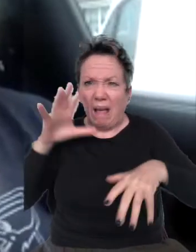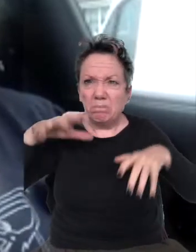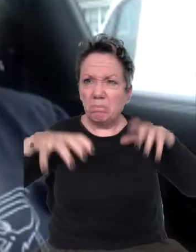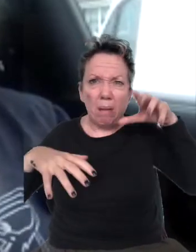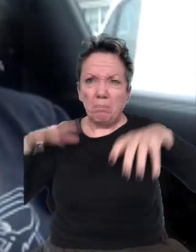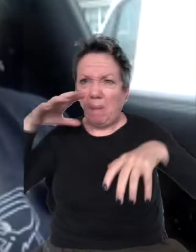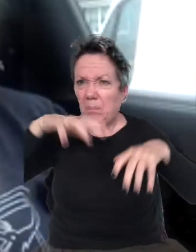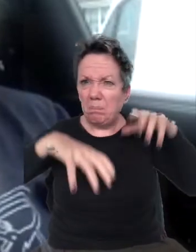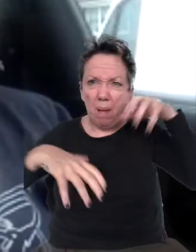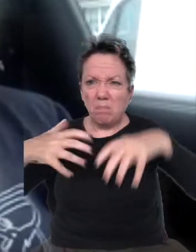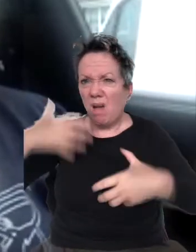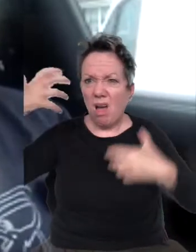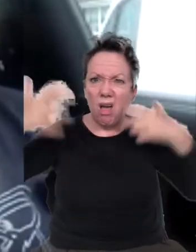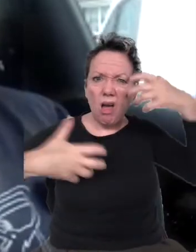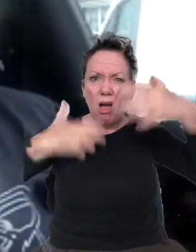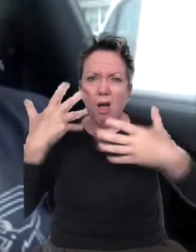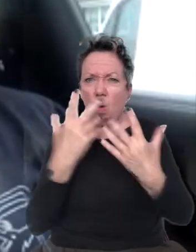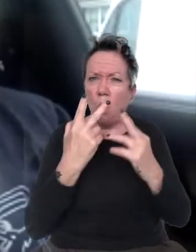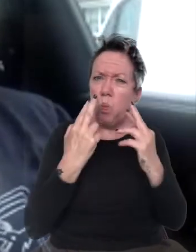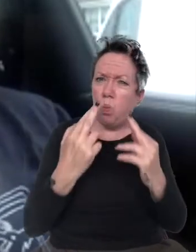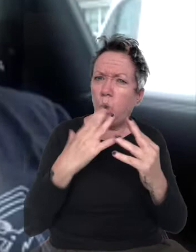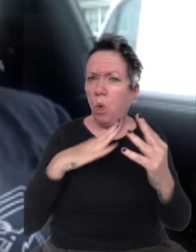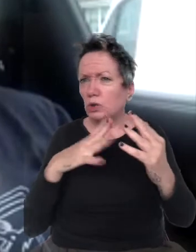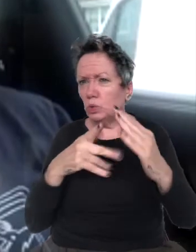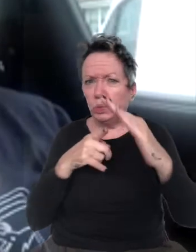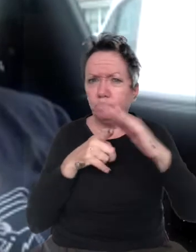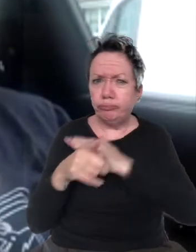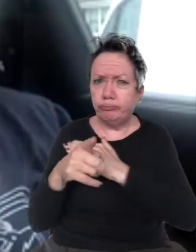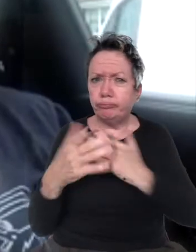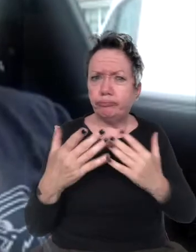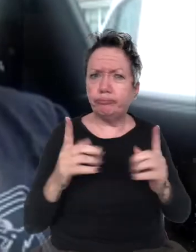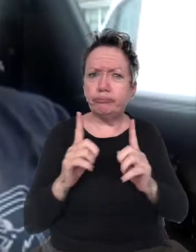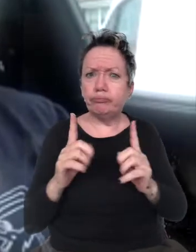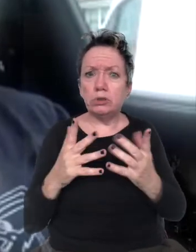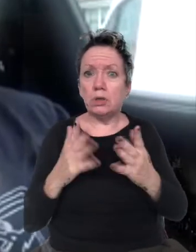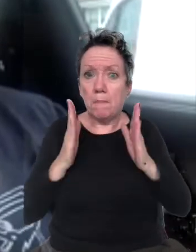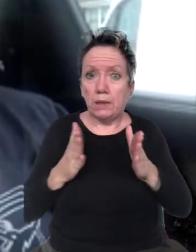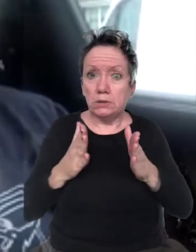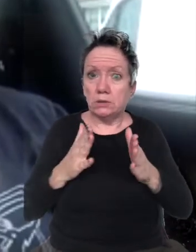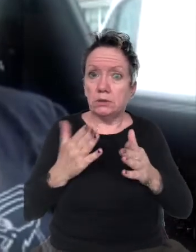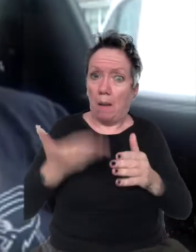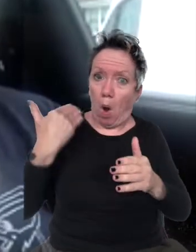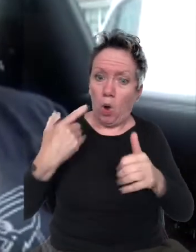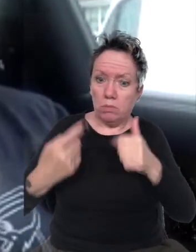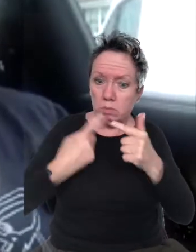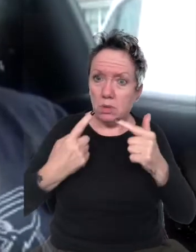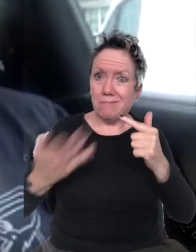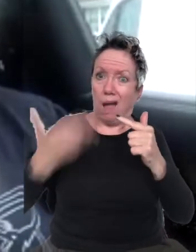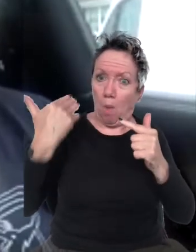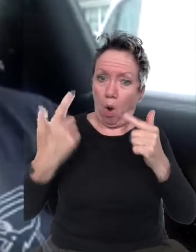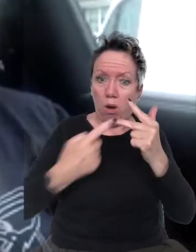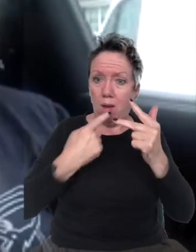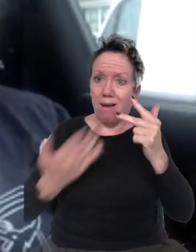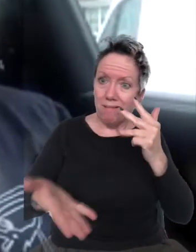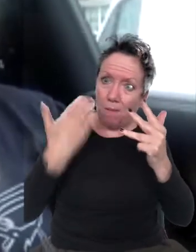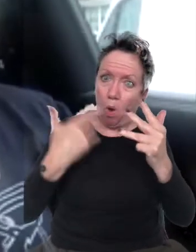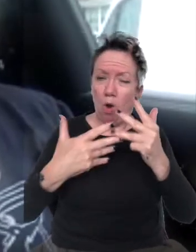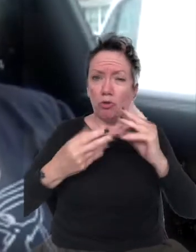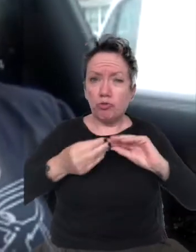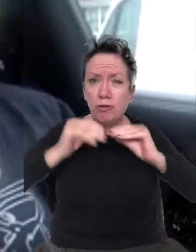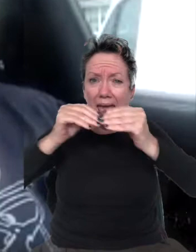itself, hoping to find a release to the instruction, do make, create I cannot